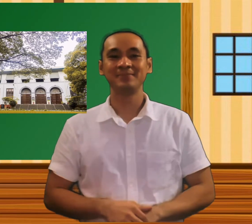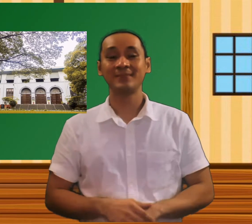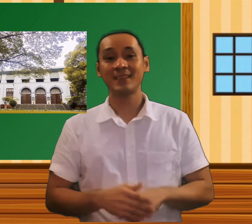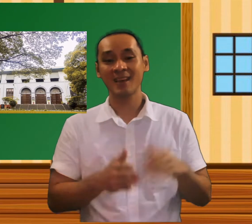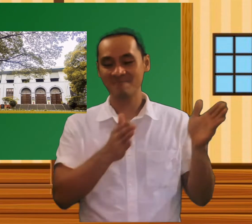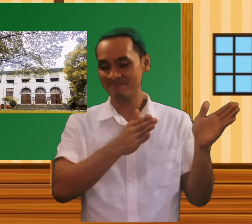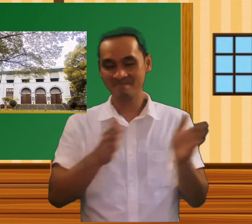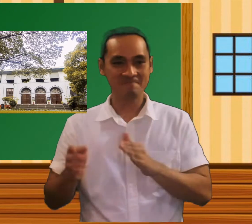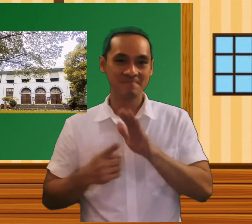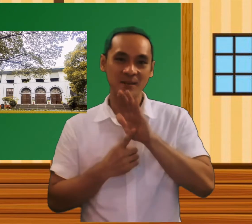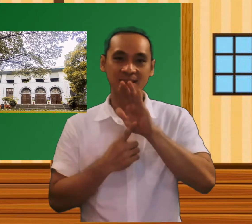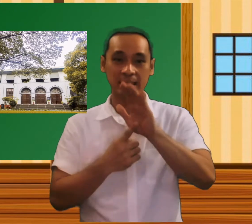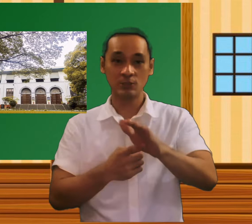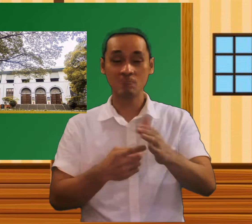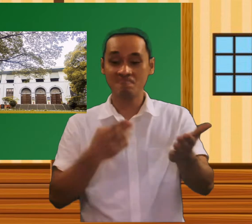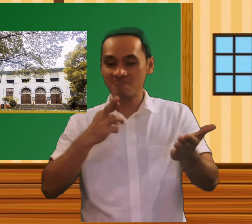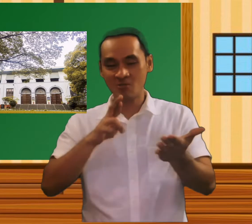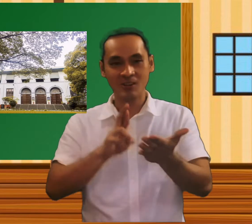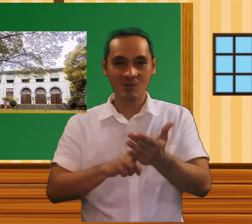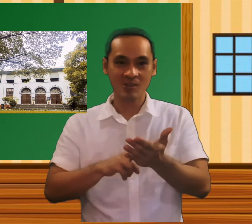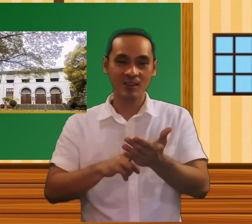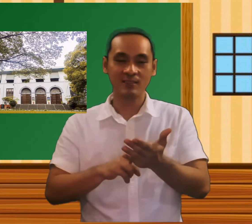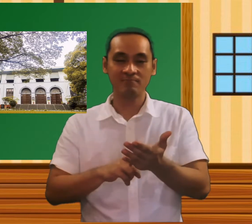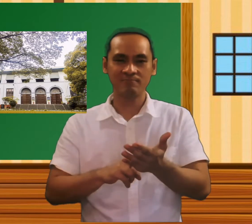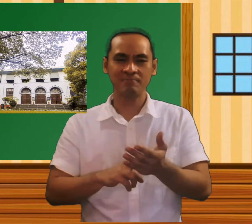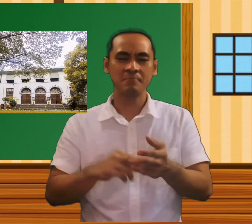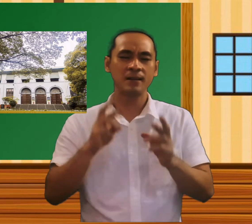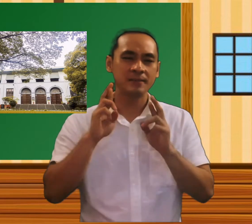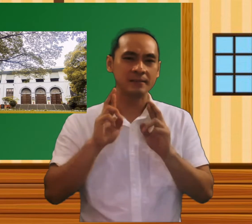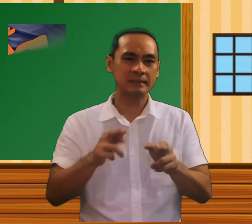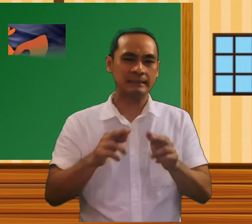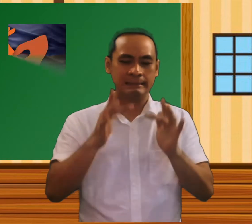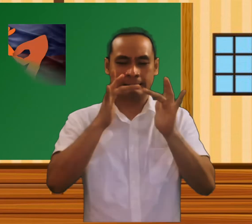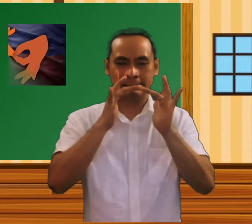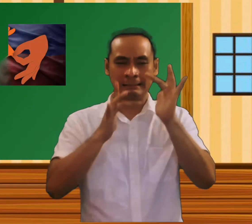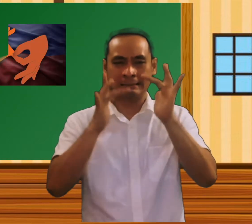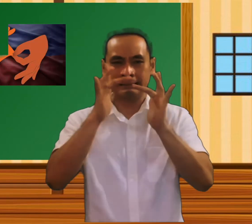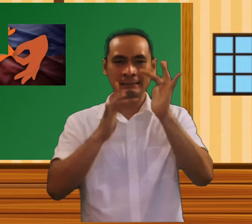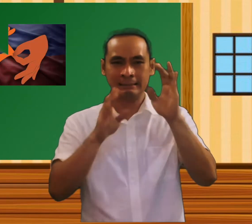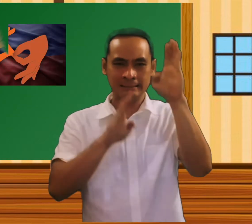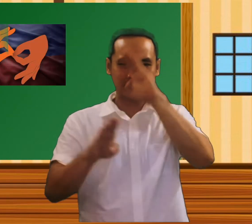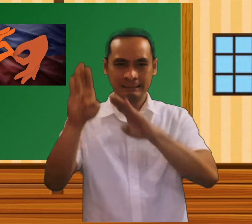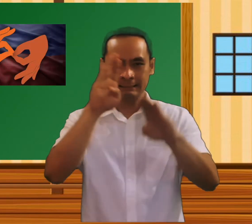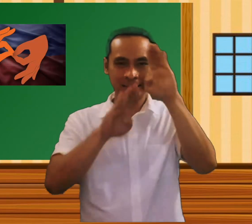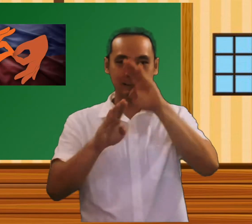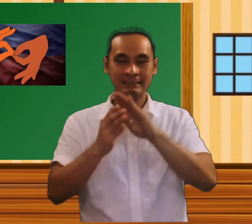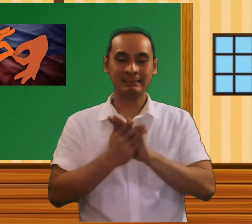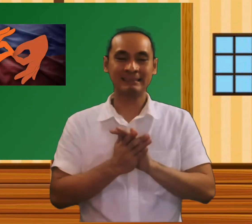i had my presentation pre-recorded to address the internet connectivity issues